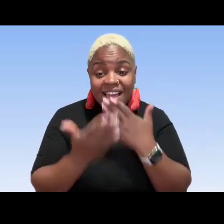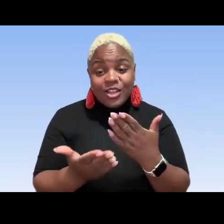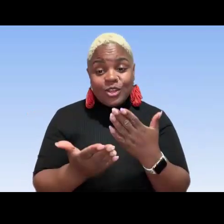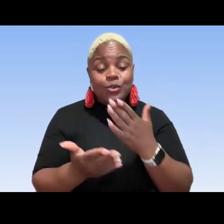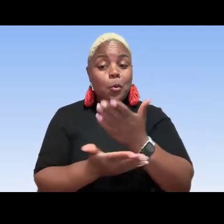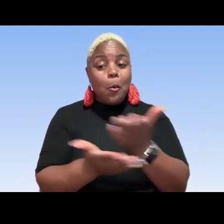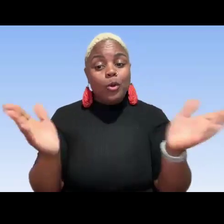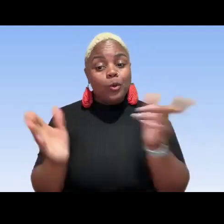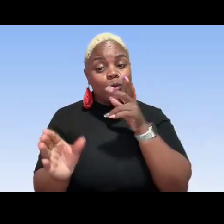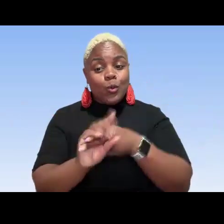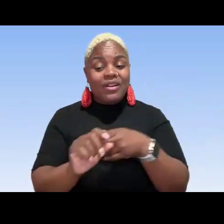We will see you next time.